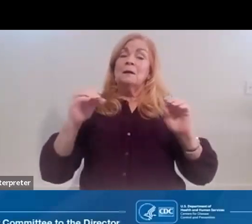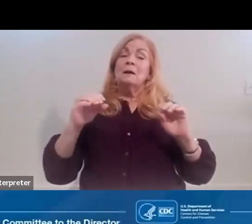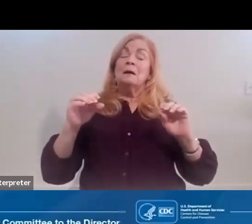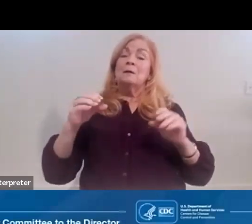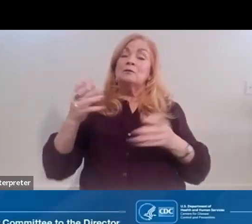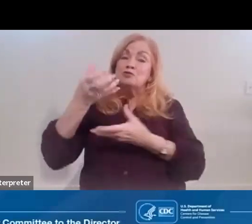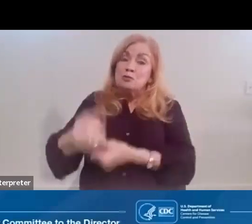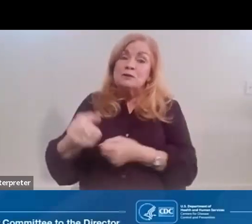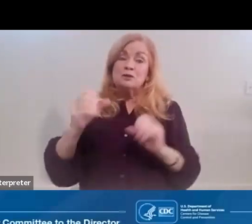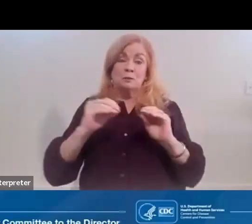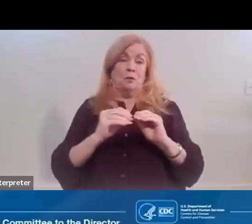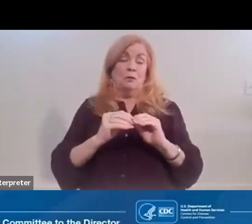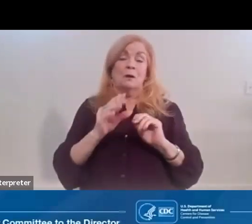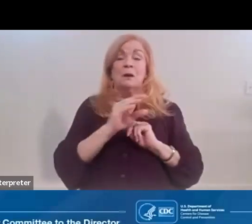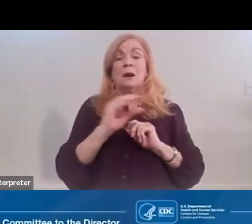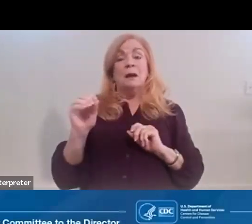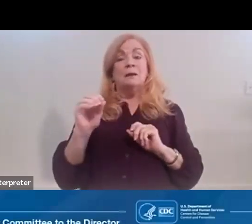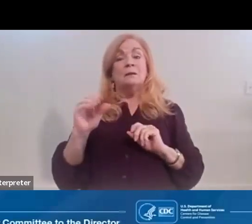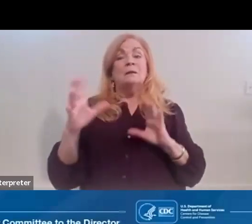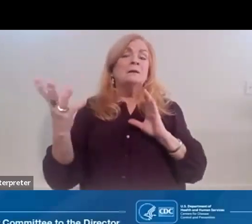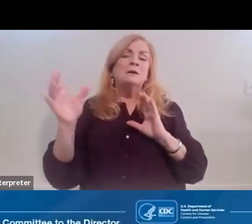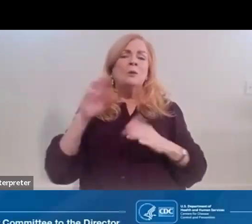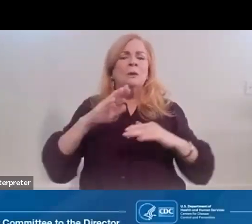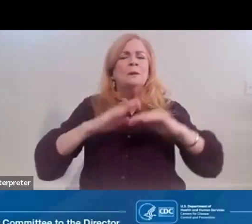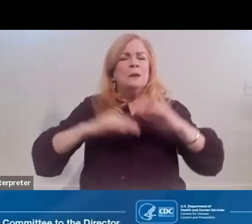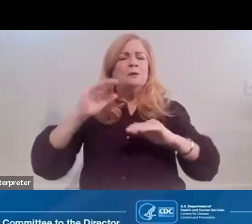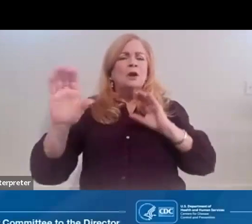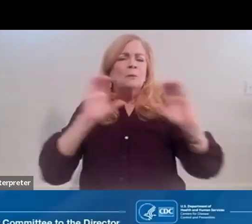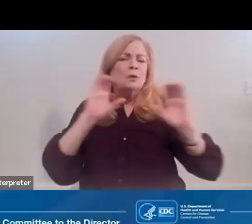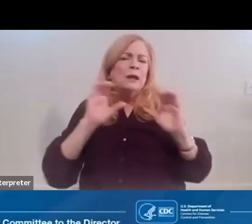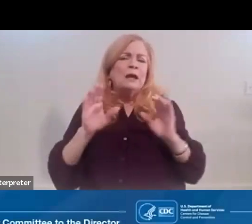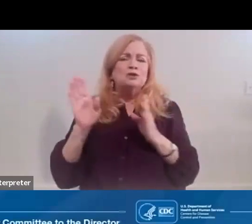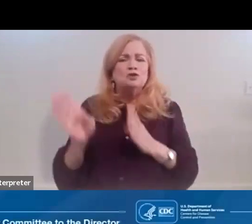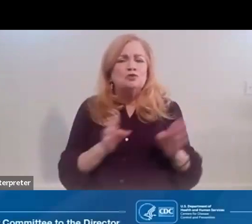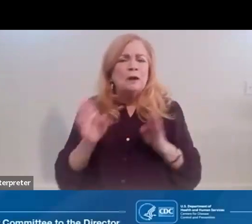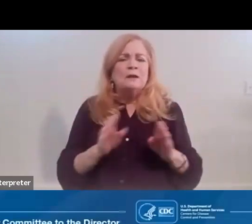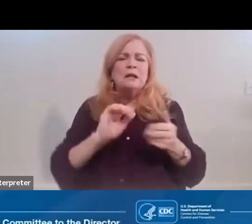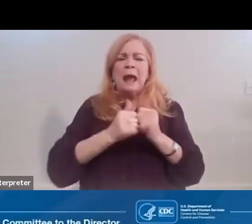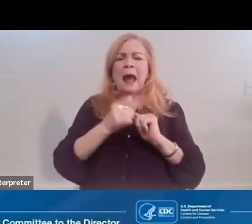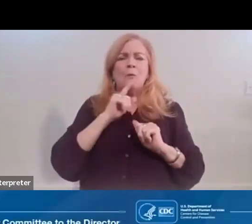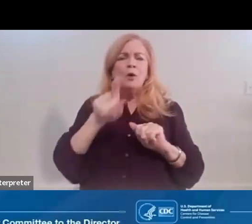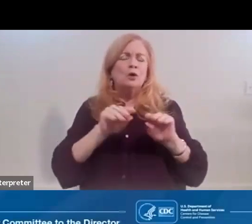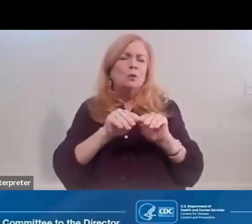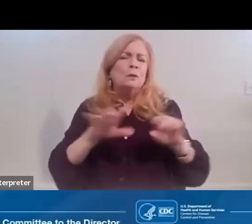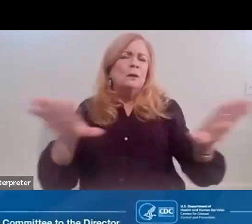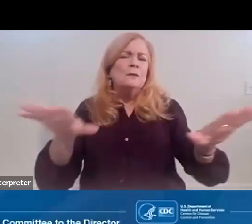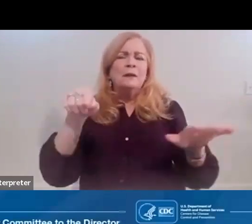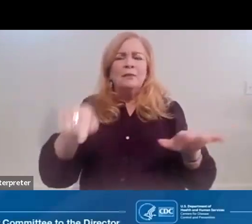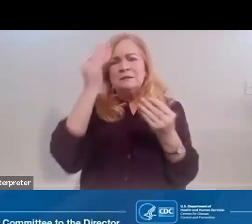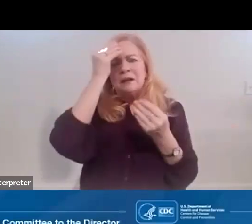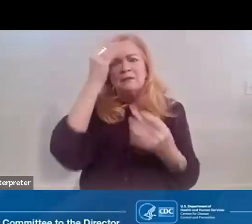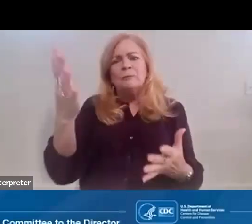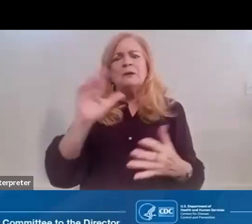So communication strategy, how are you getting this out beyond state and local and territorial,